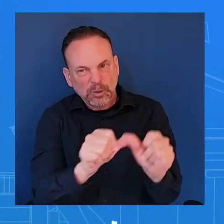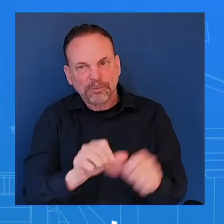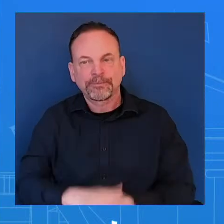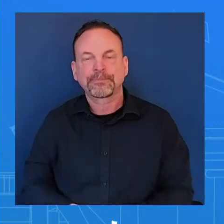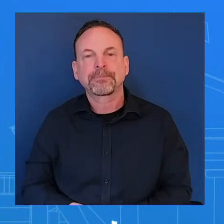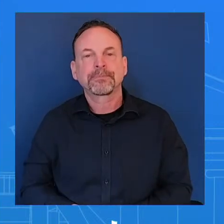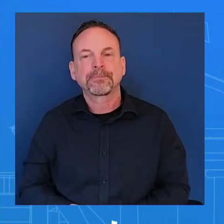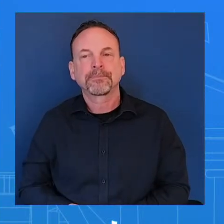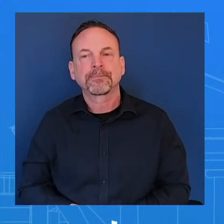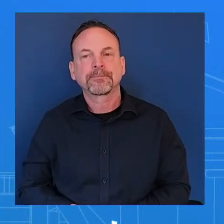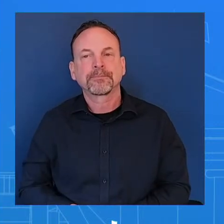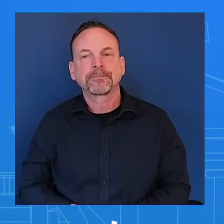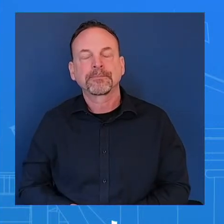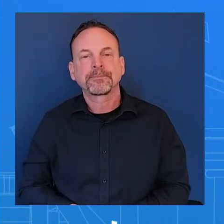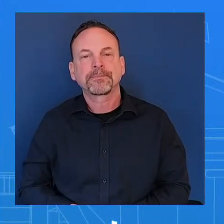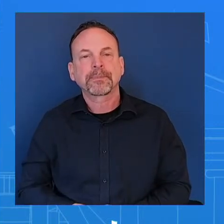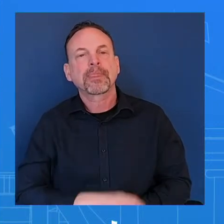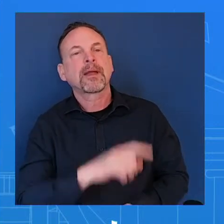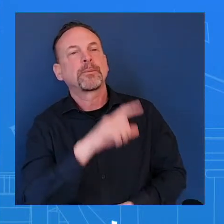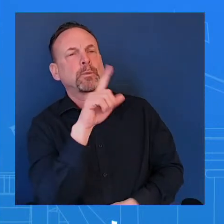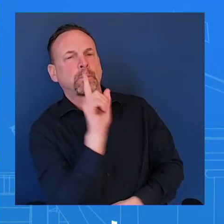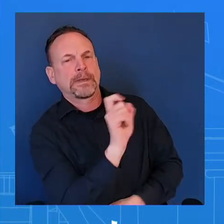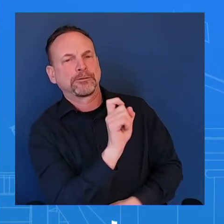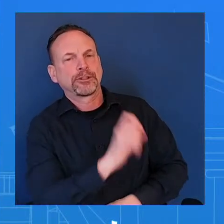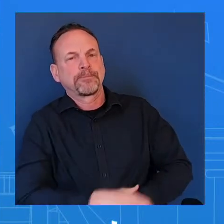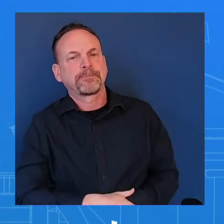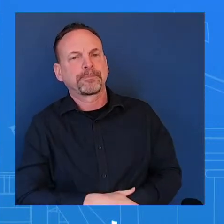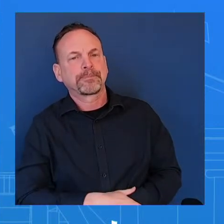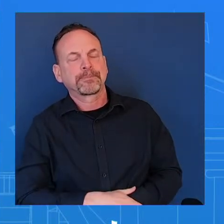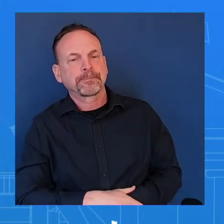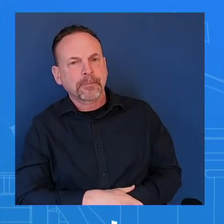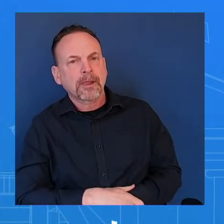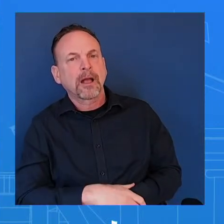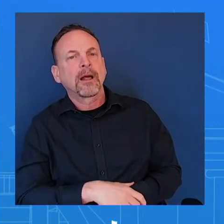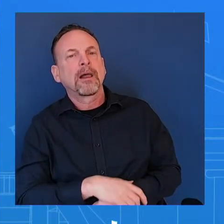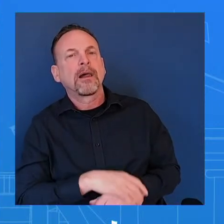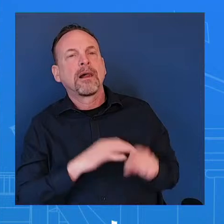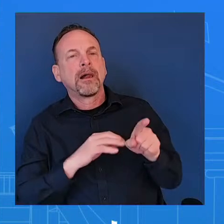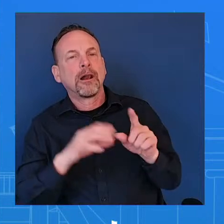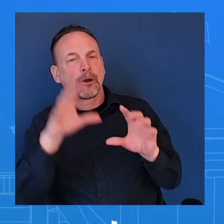Does the President agree with Chef Andrés that Israel is using food as a weapon?